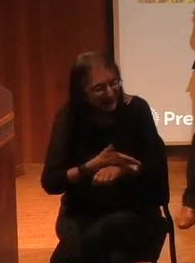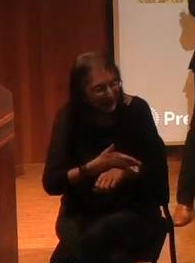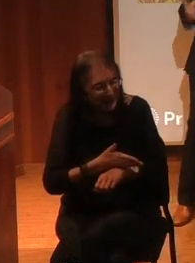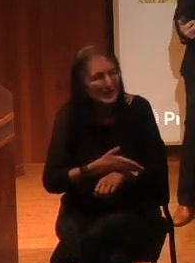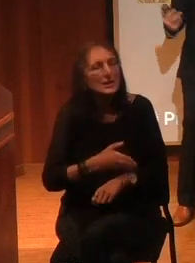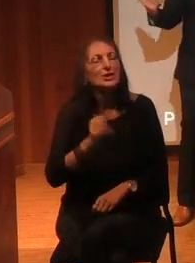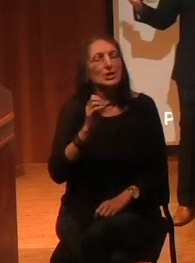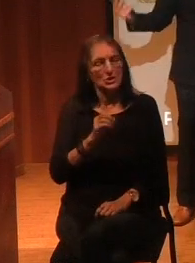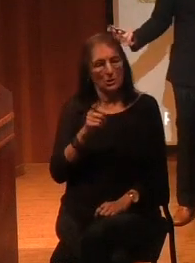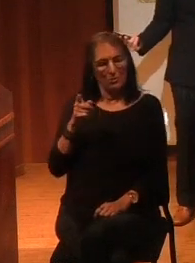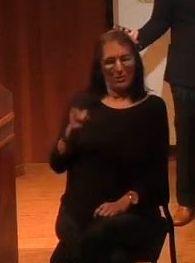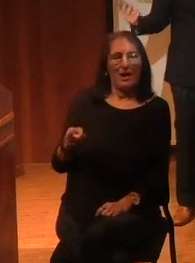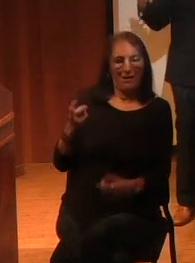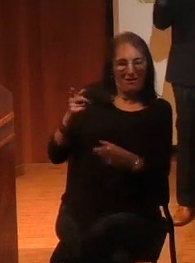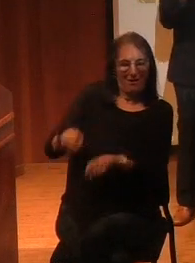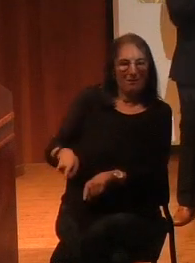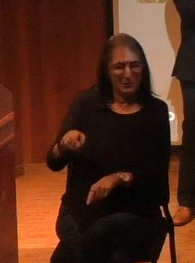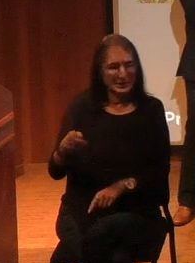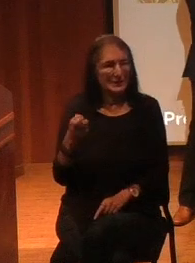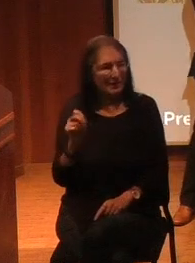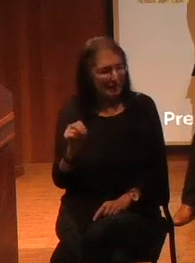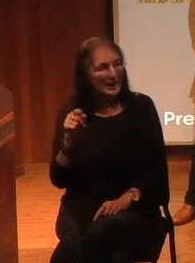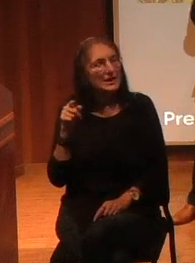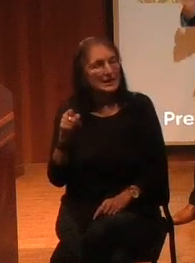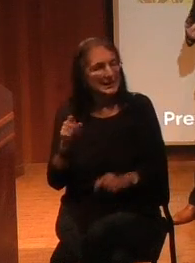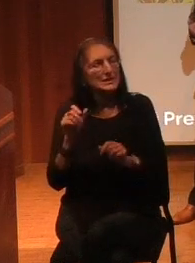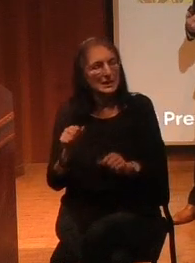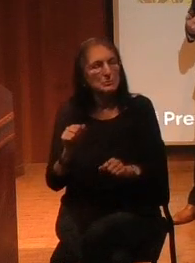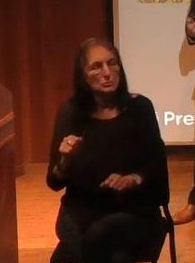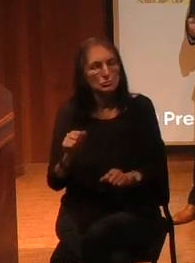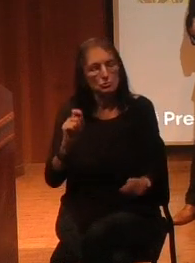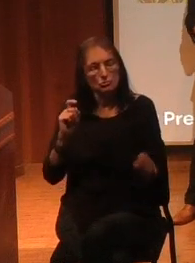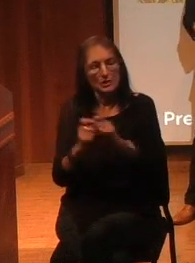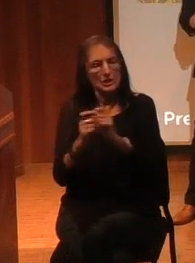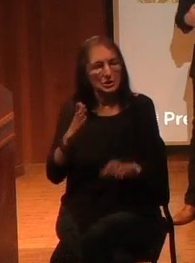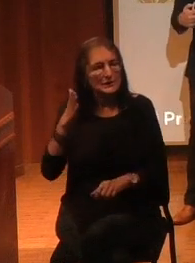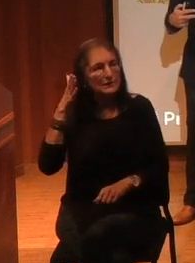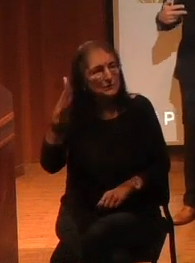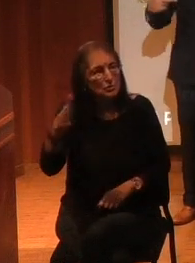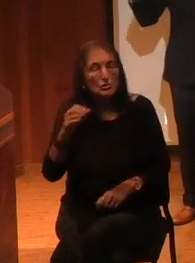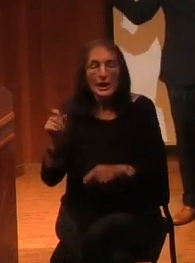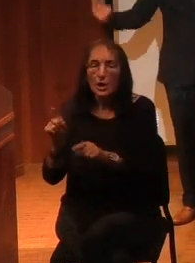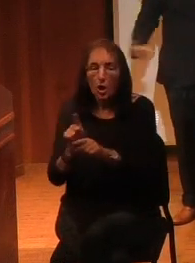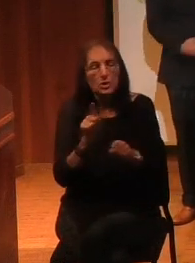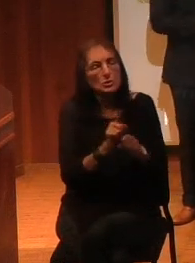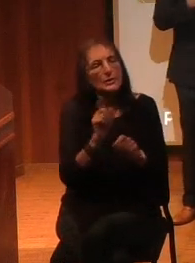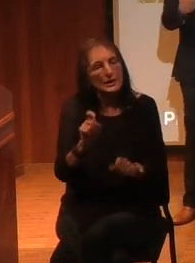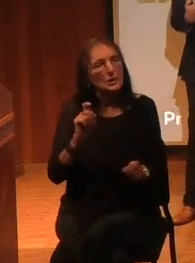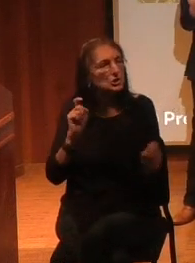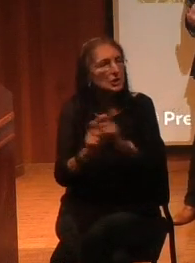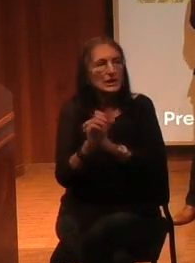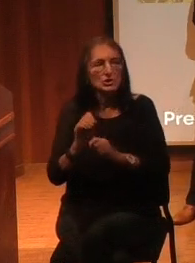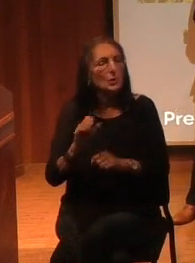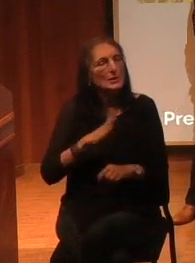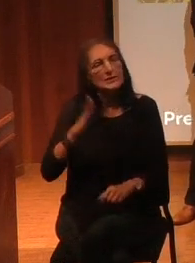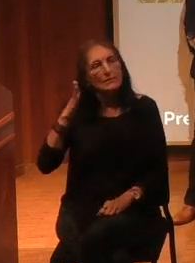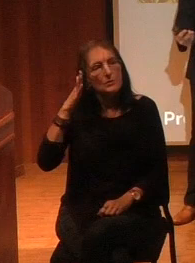to the effect of him and his two siblings not existing anymore. So, this becomes the main problem of the story,